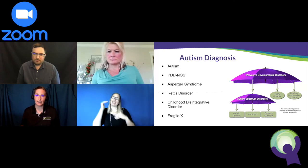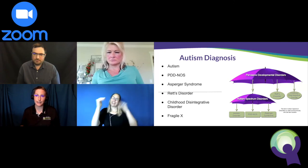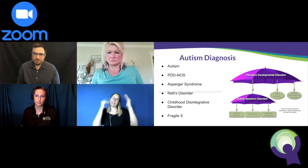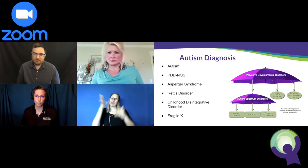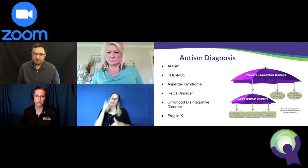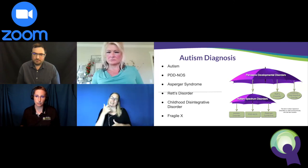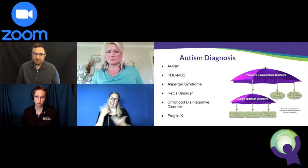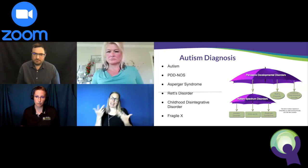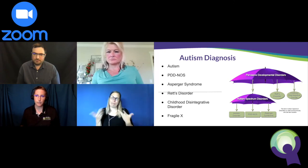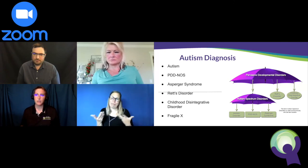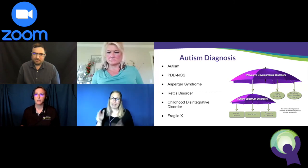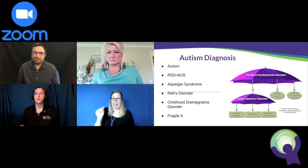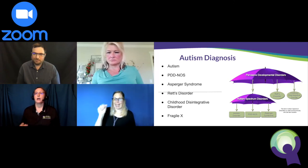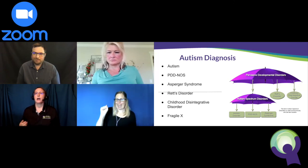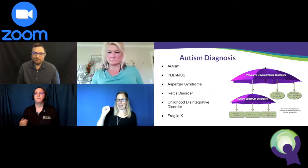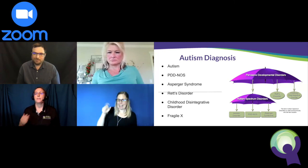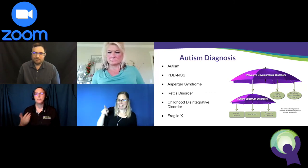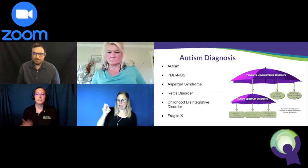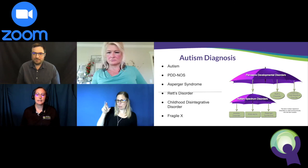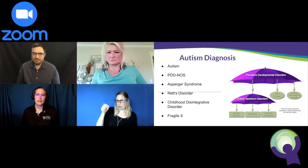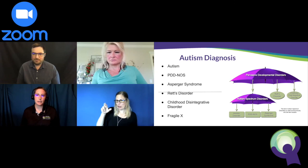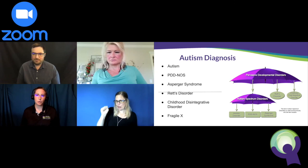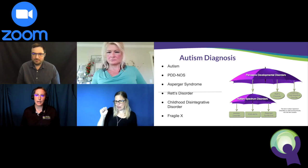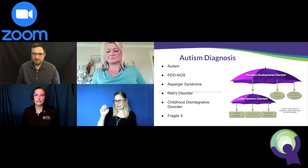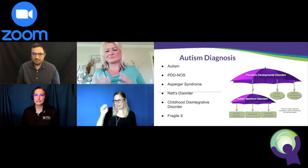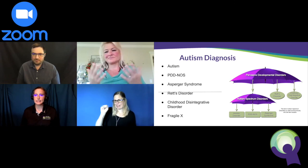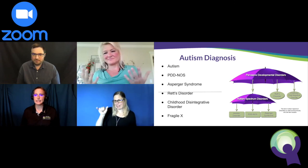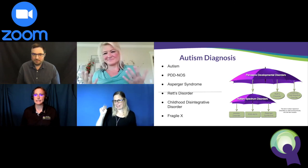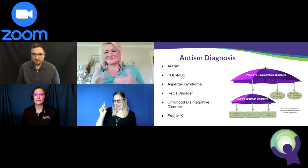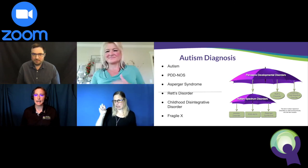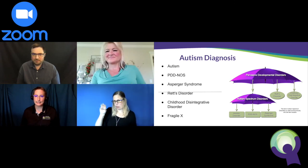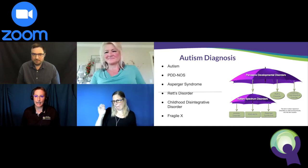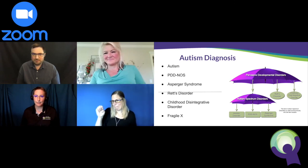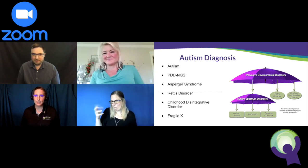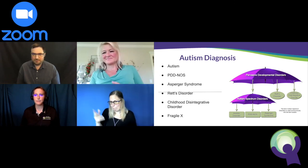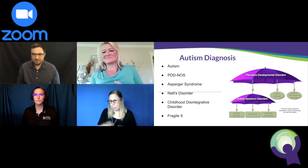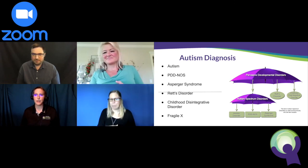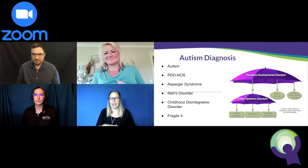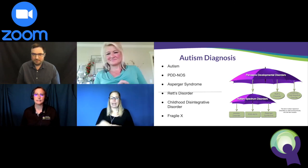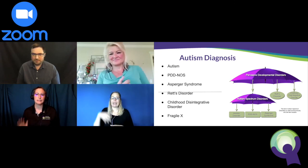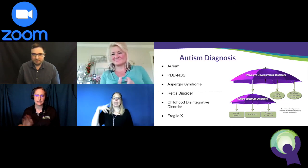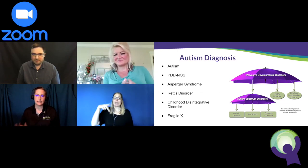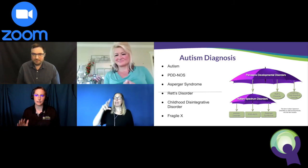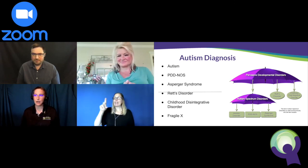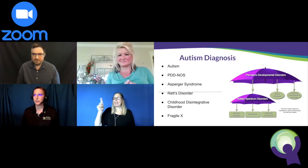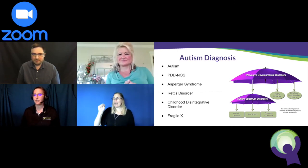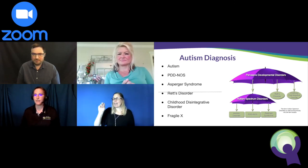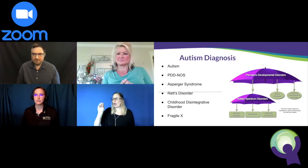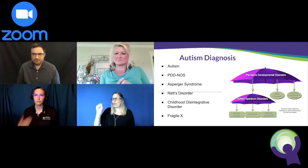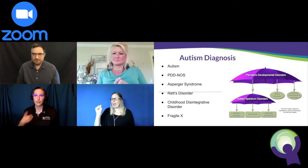"I have Asperger's Syndrome." The PDD-NOS is not as common but it's still out there. In fact when my son